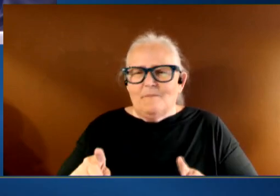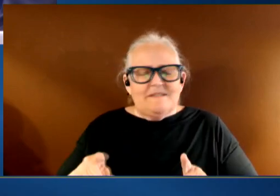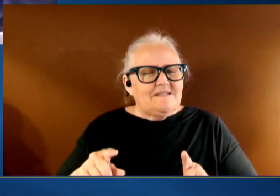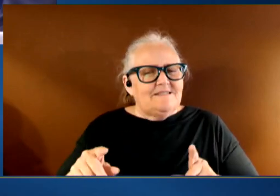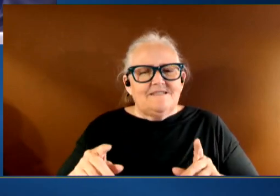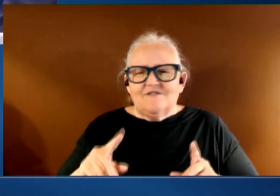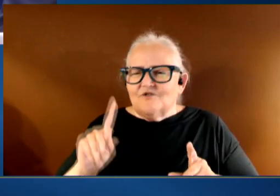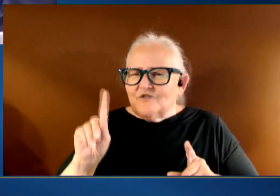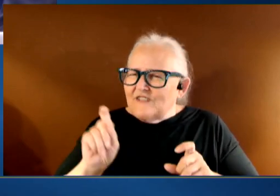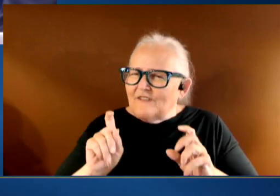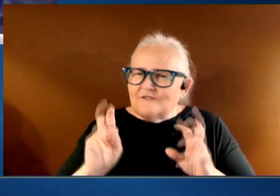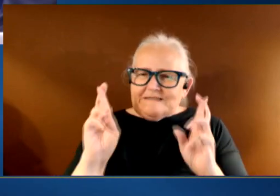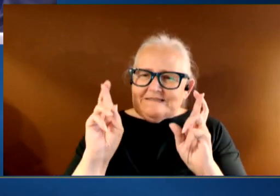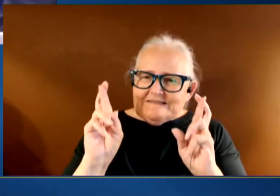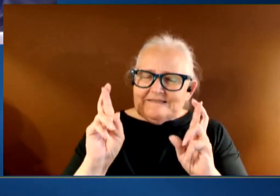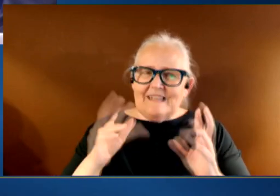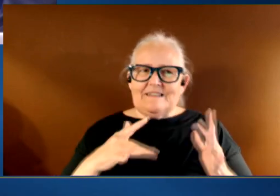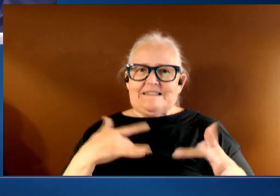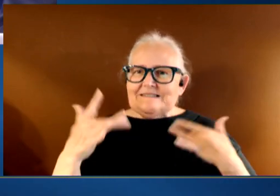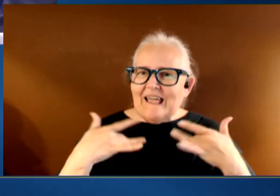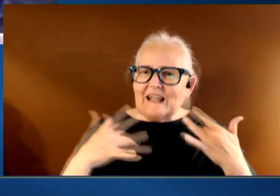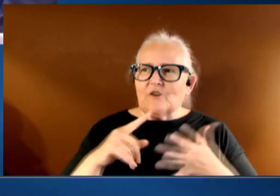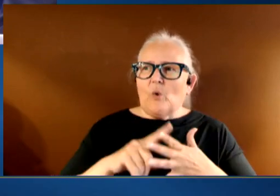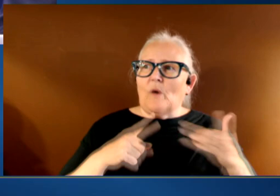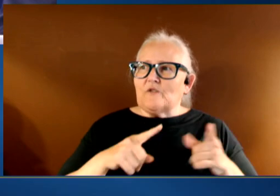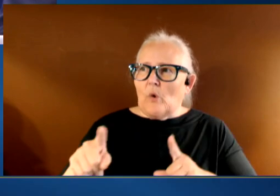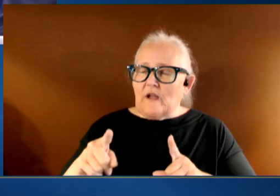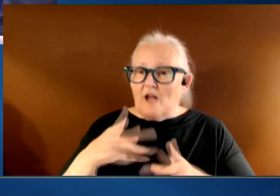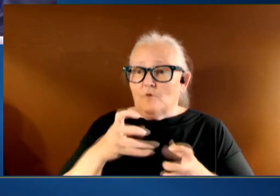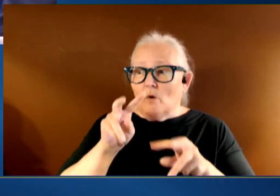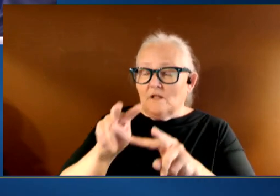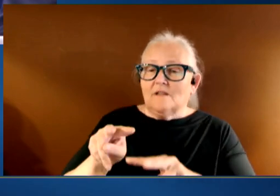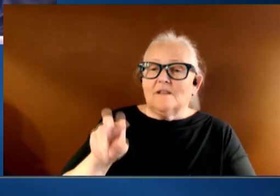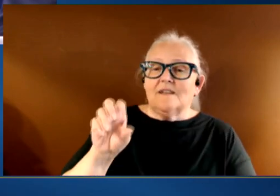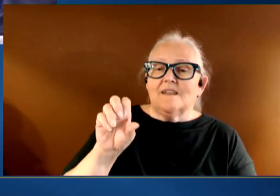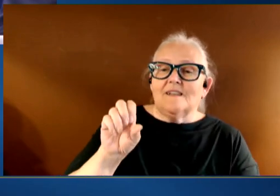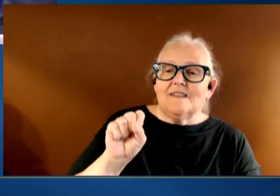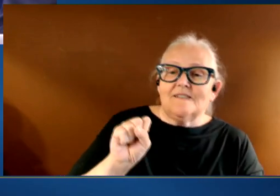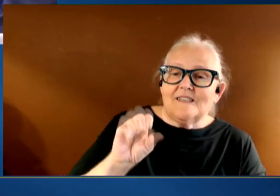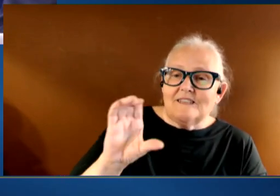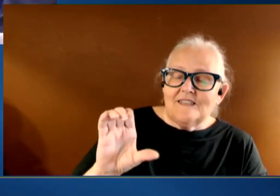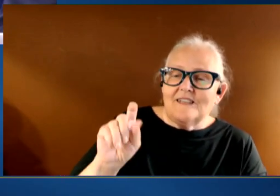and excitement about what's going on, that's a good place to go, so sicklecell.nhlbi.nih.gov.